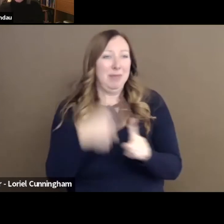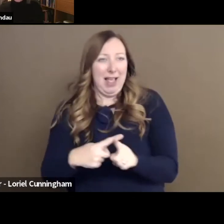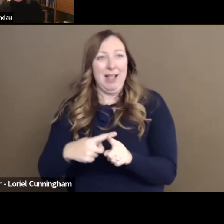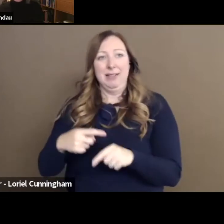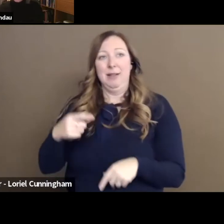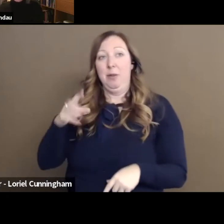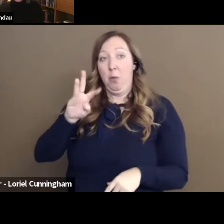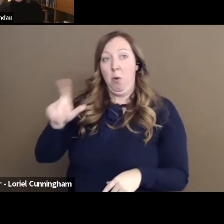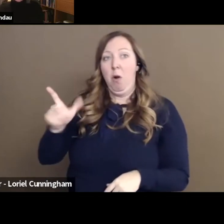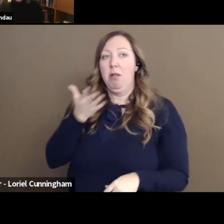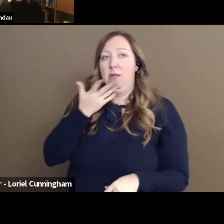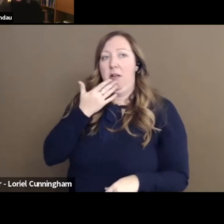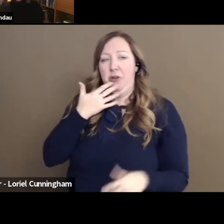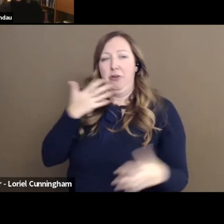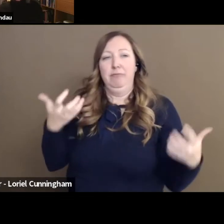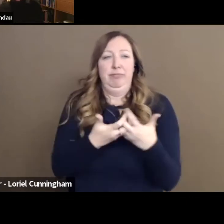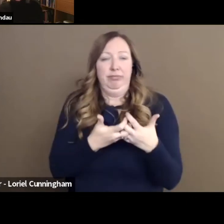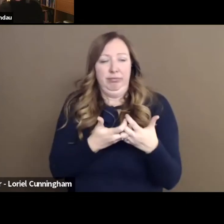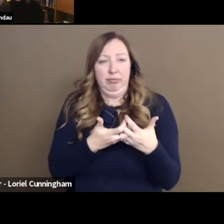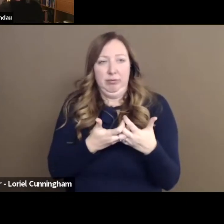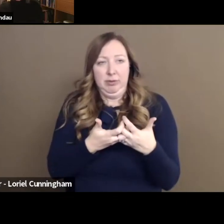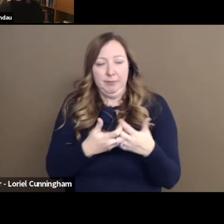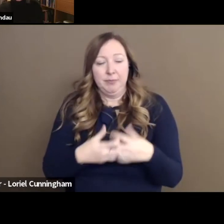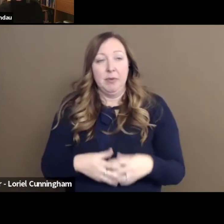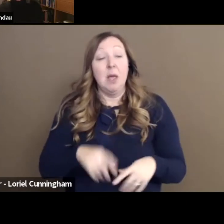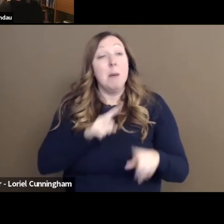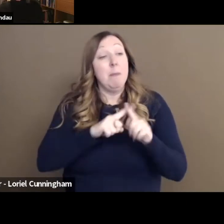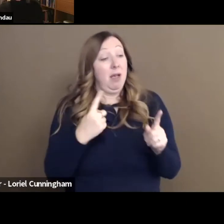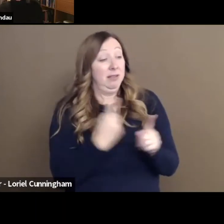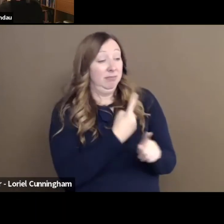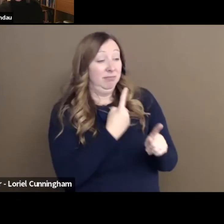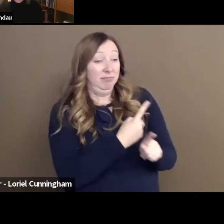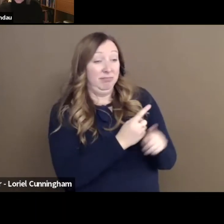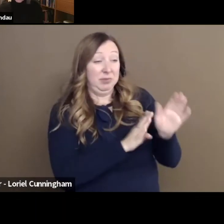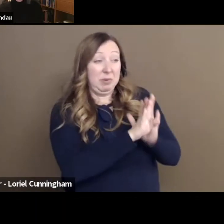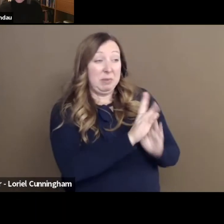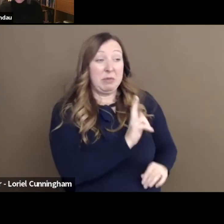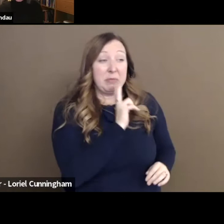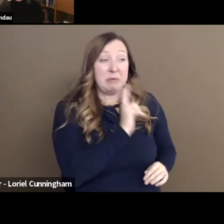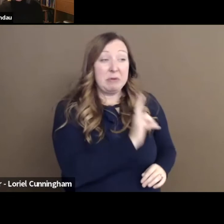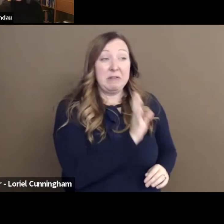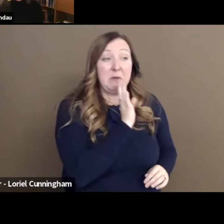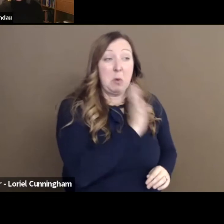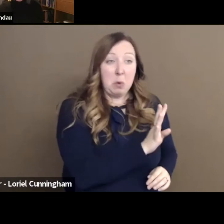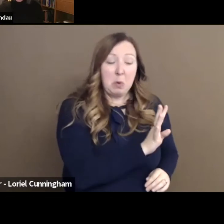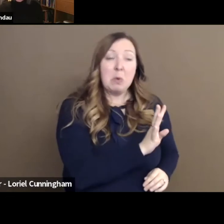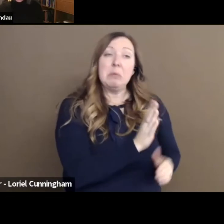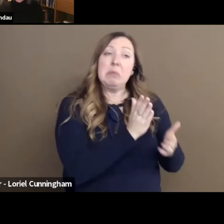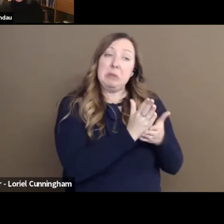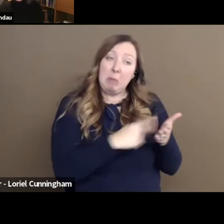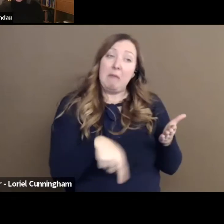probably the feature typically developing three-year-olds